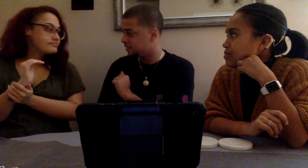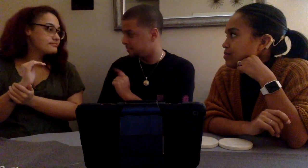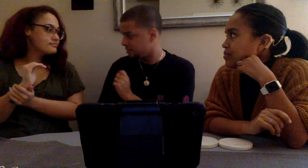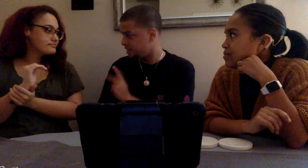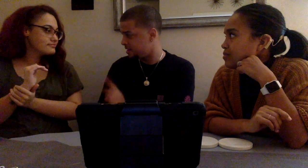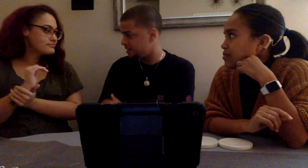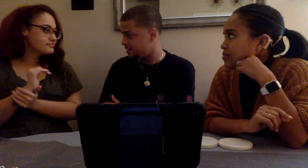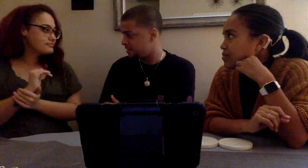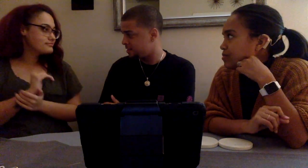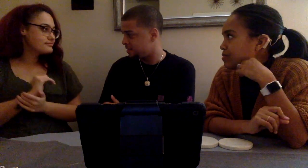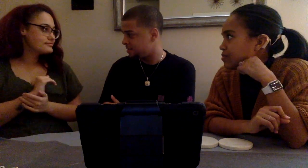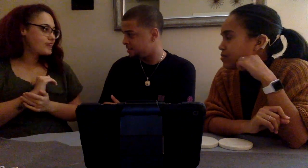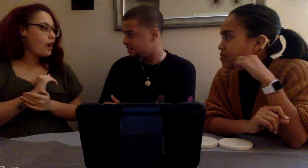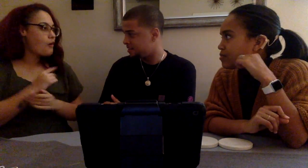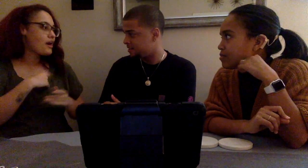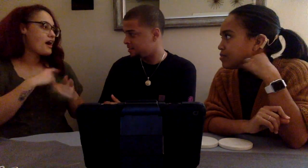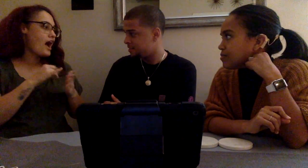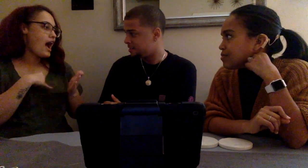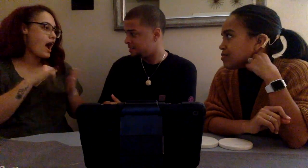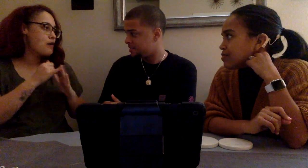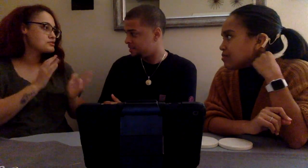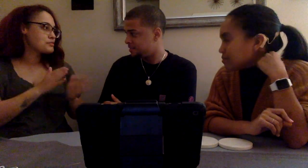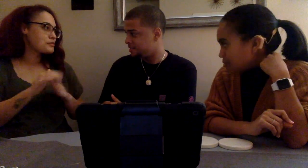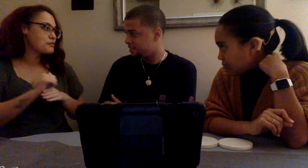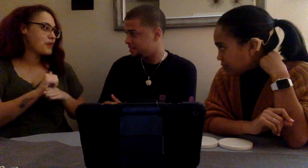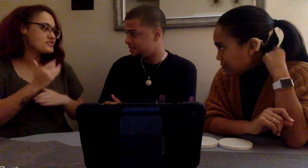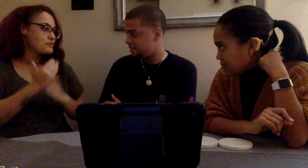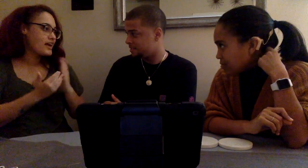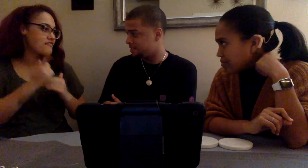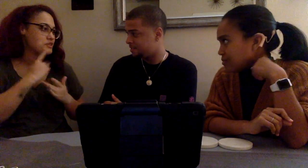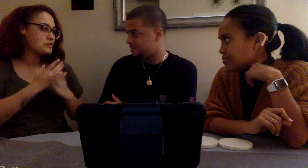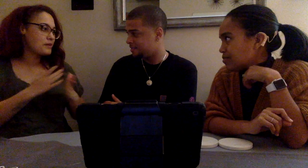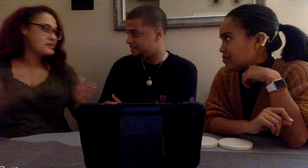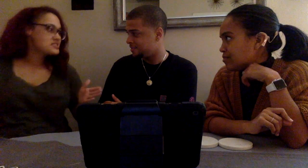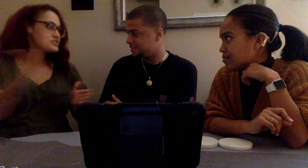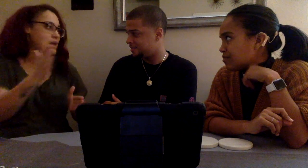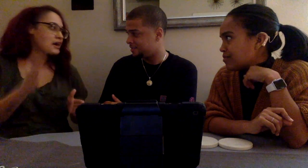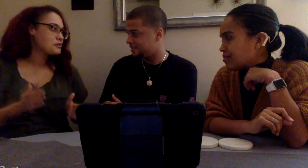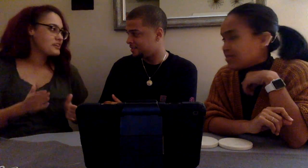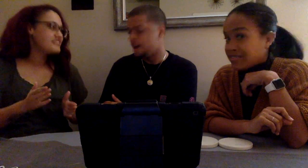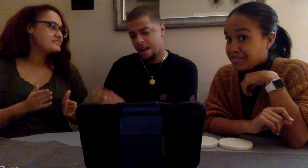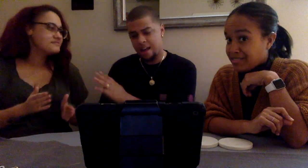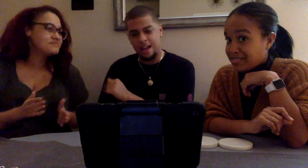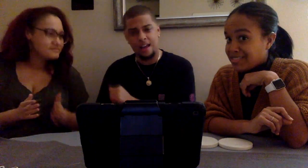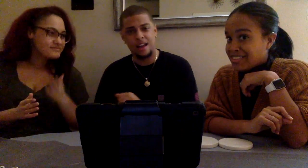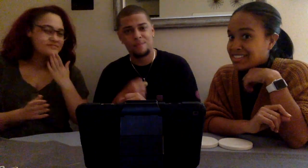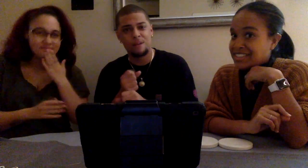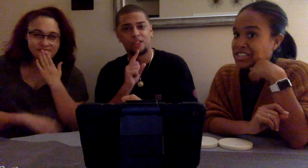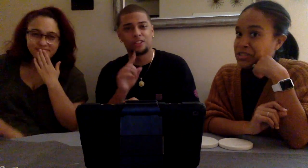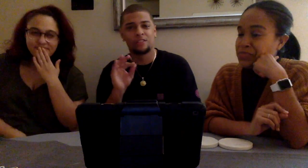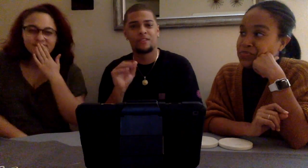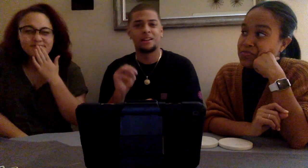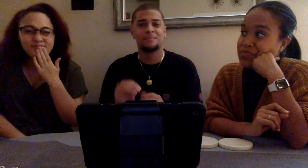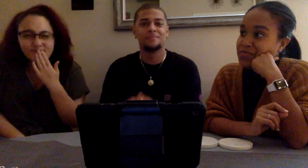Are you okay? Daisy: Oh, I am just warming up my hands to smack someone. Dante: Ahh, just making sure, fam.